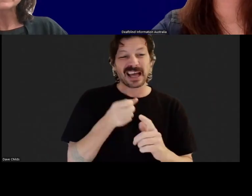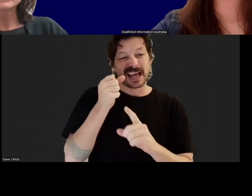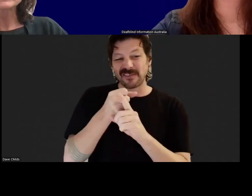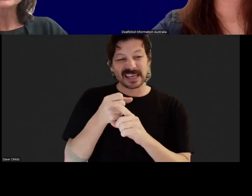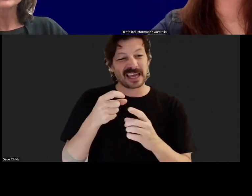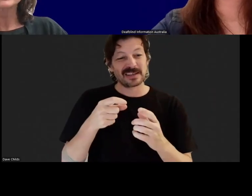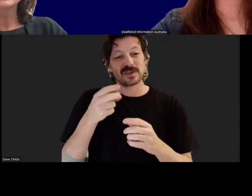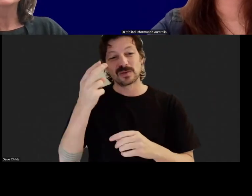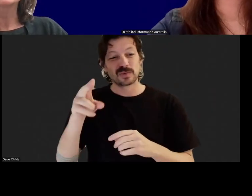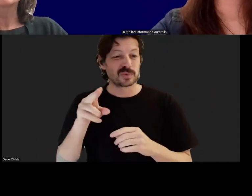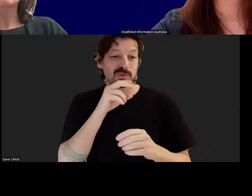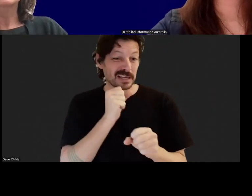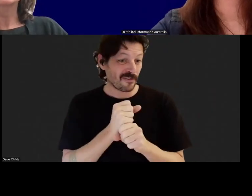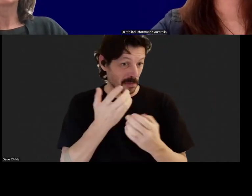We also have